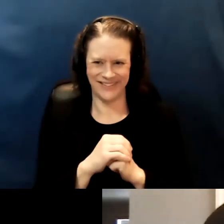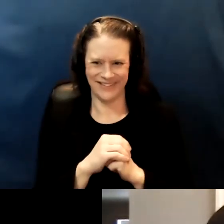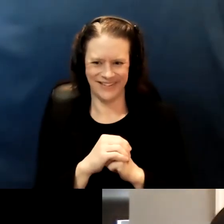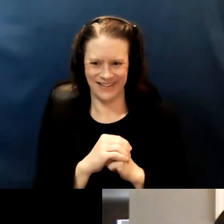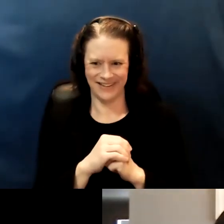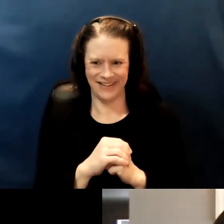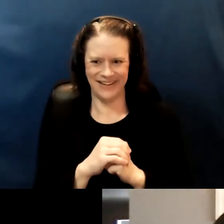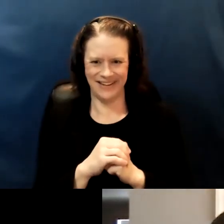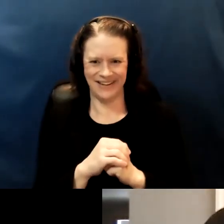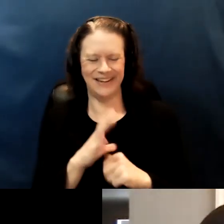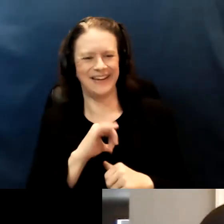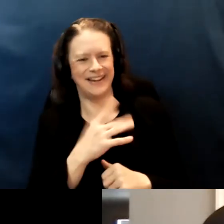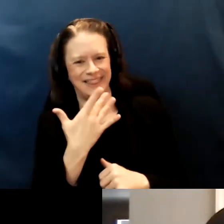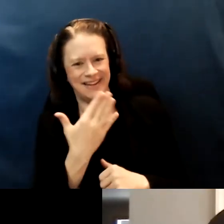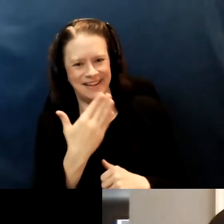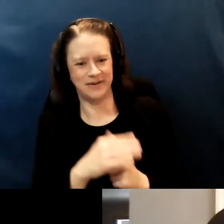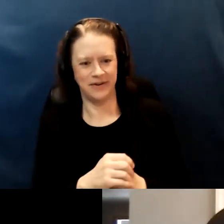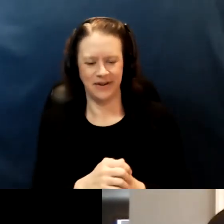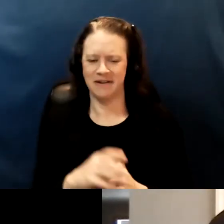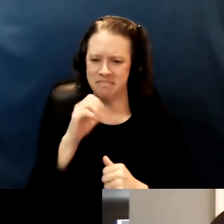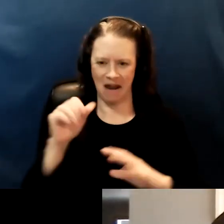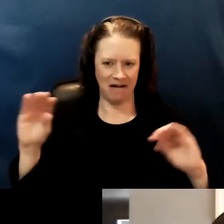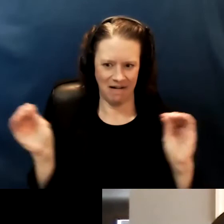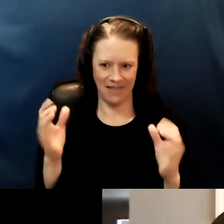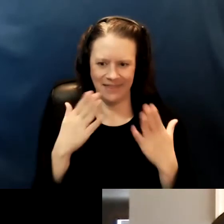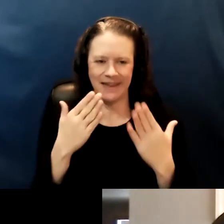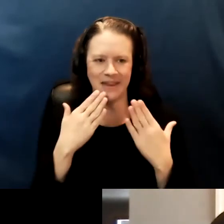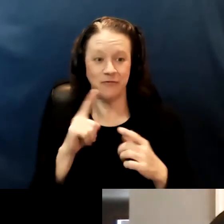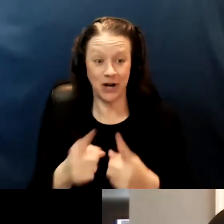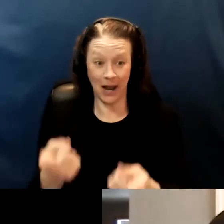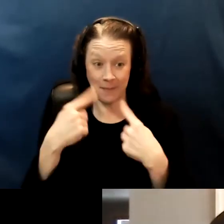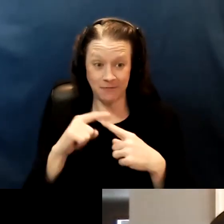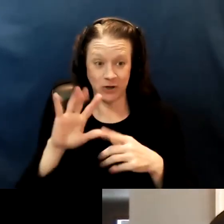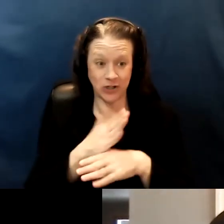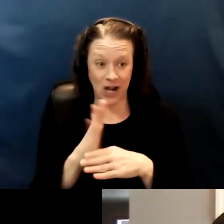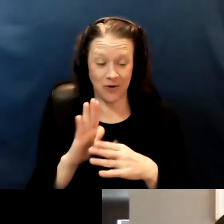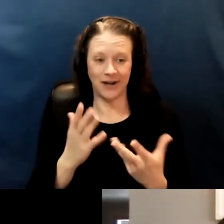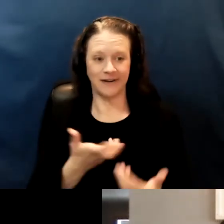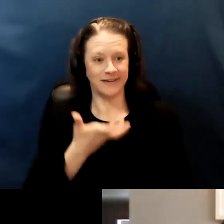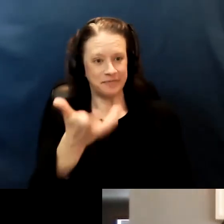Thank you for sharing. I wonder if you